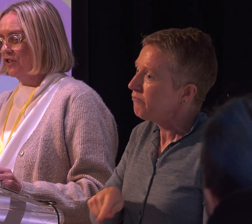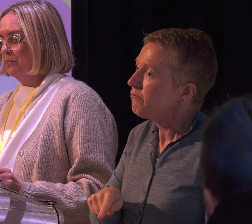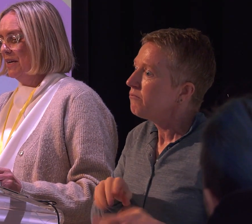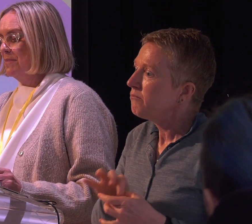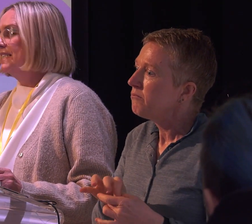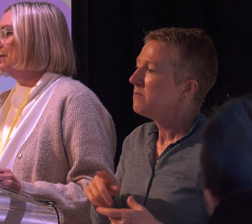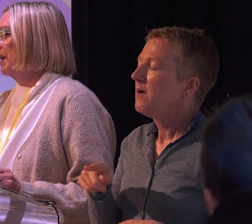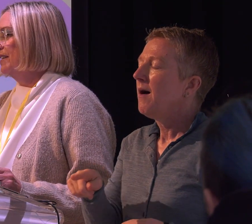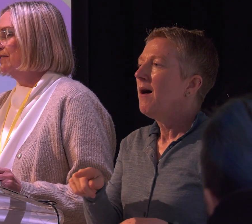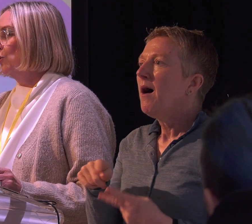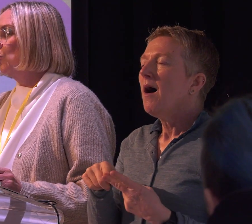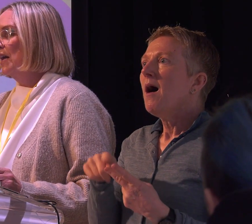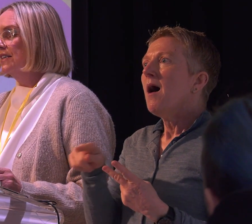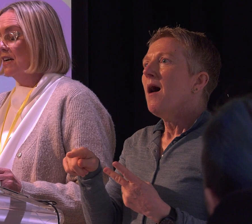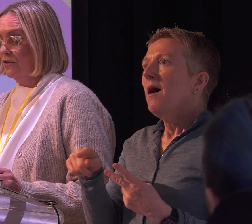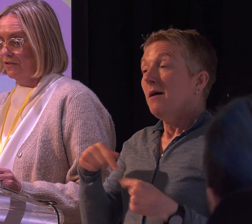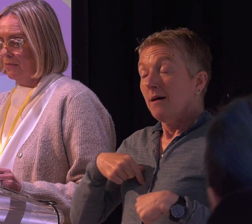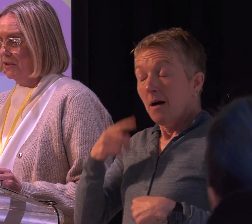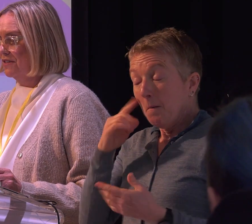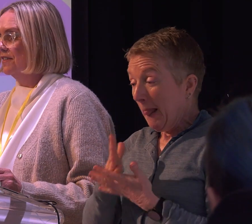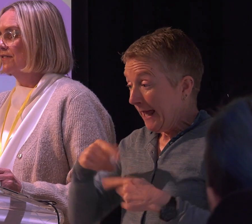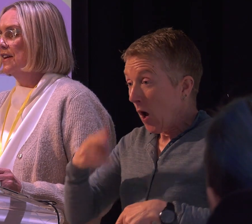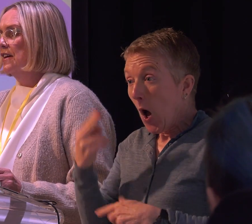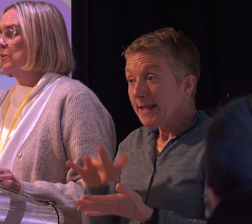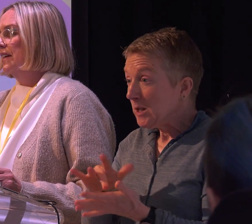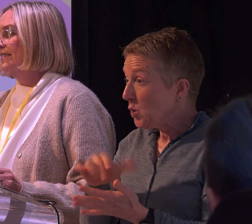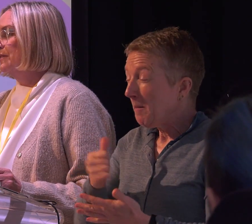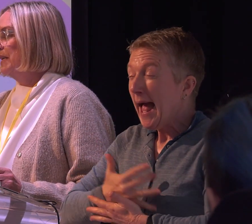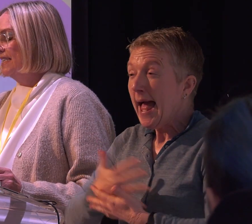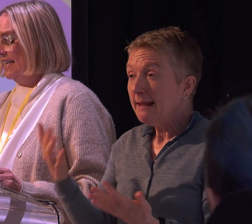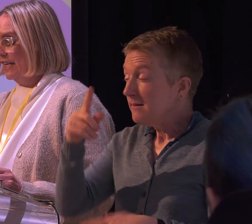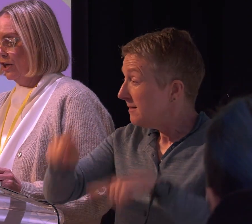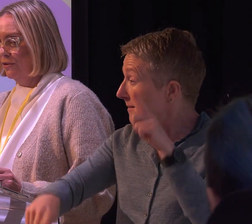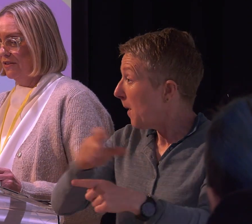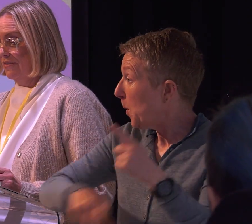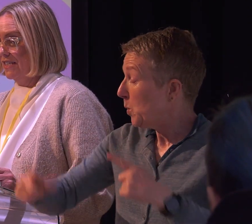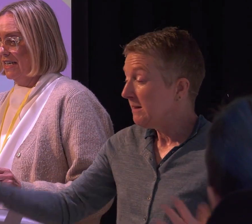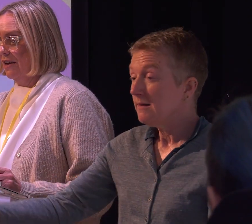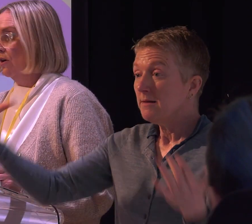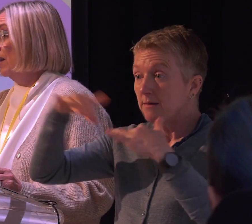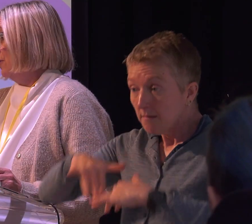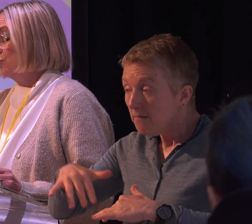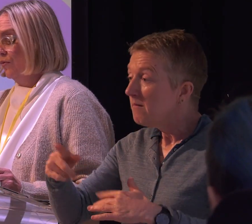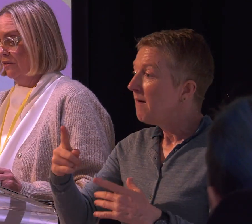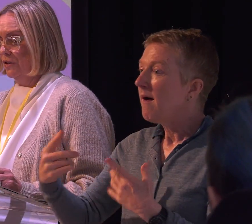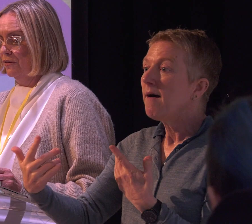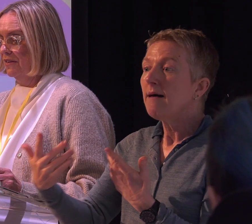should be a meeting place for all our diverse communities with accessibility and inclusivity, our core values.